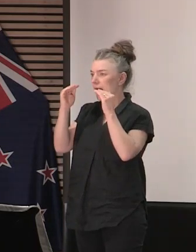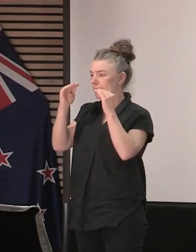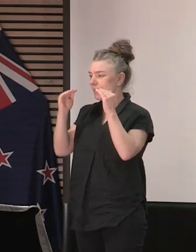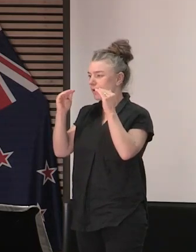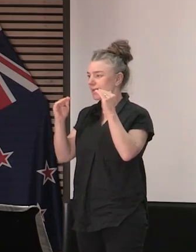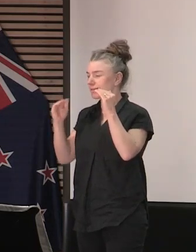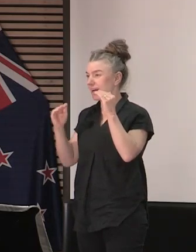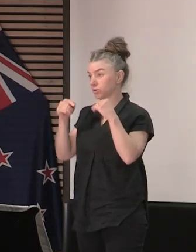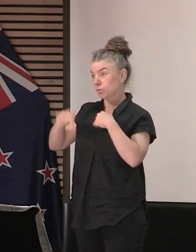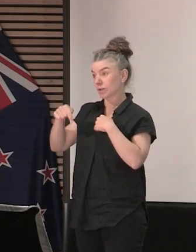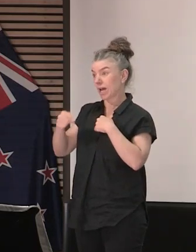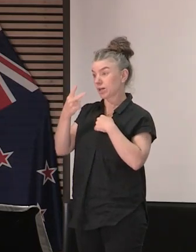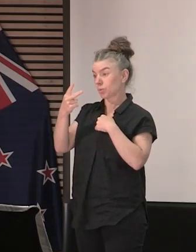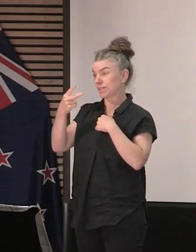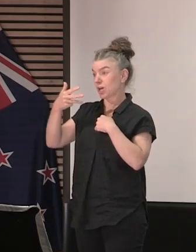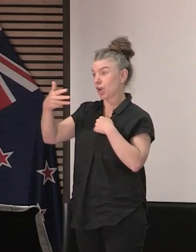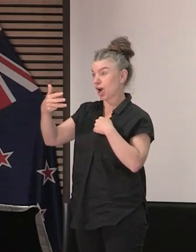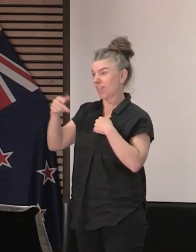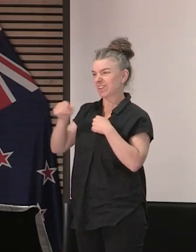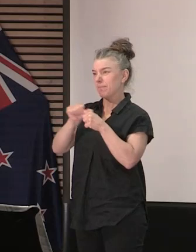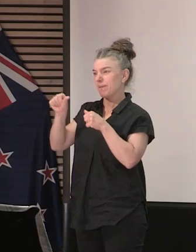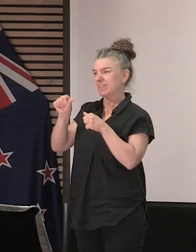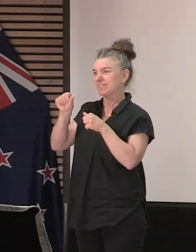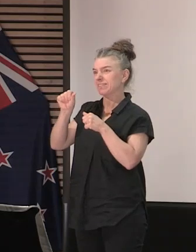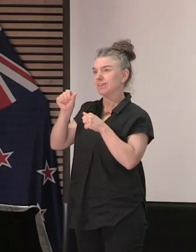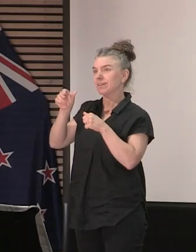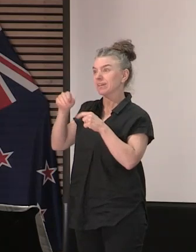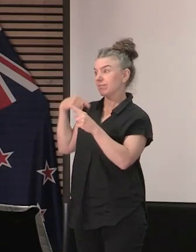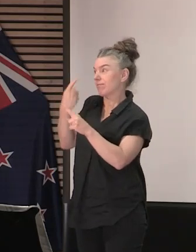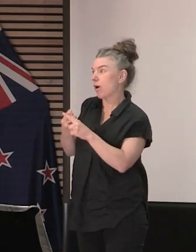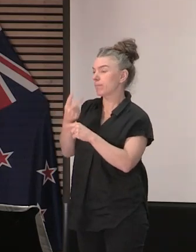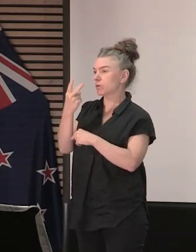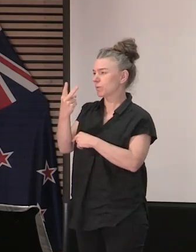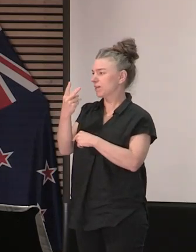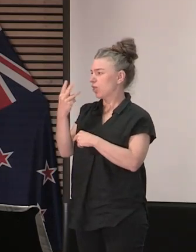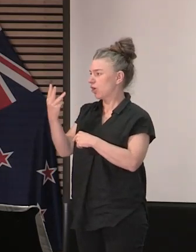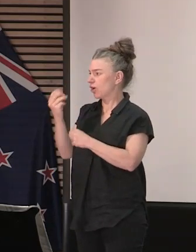lowestnumber since 25 March, beforethe lockdown began.